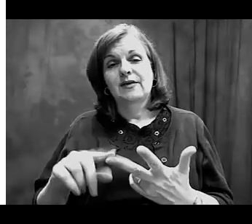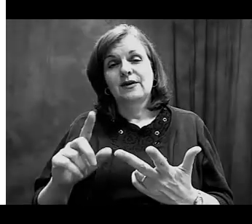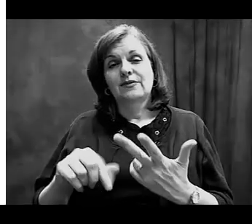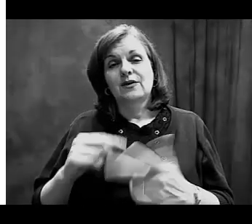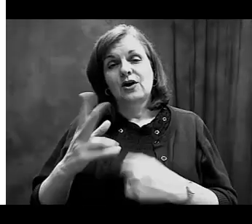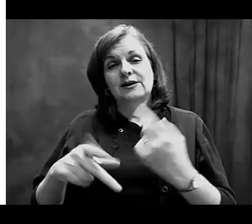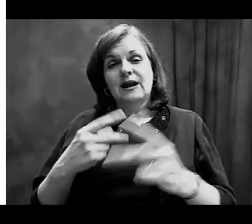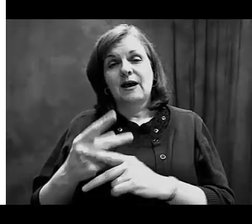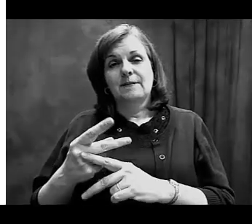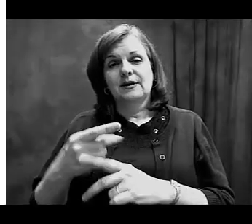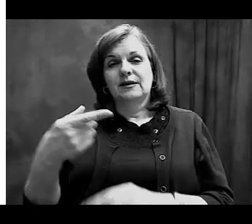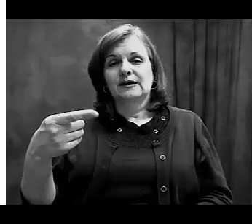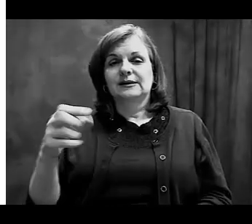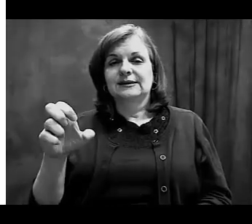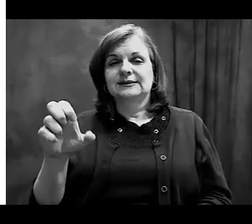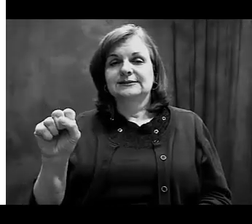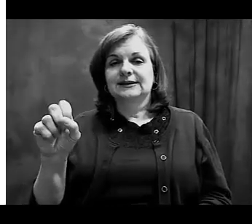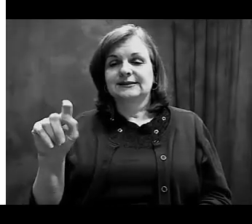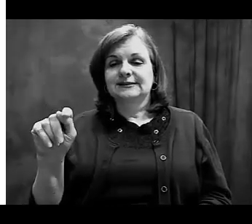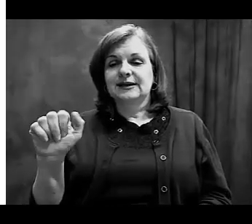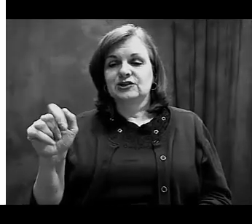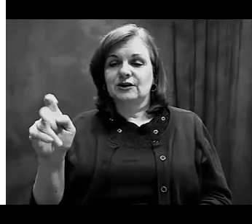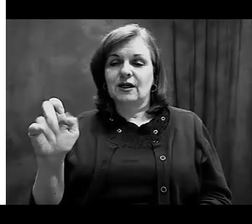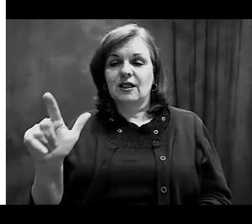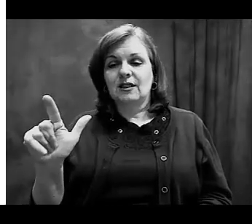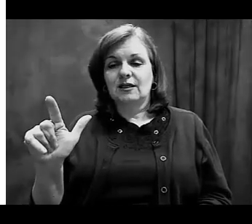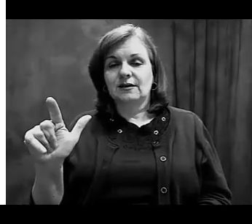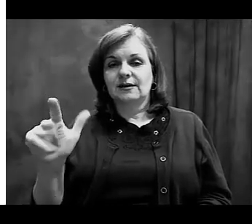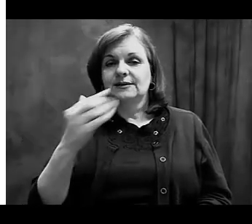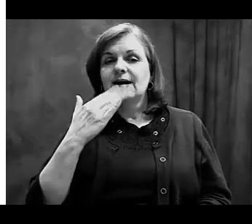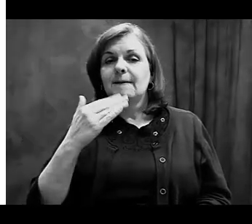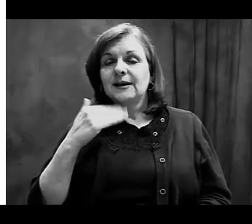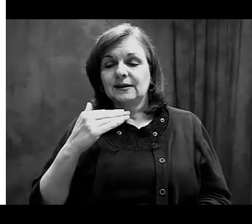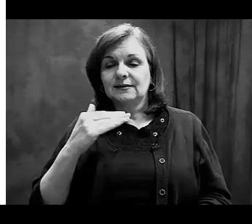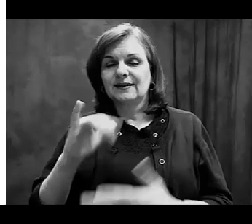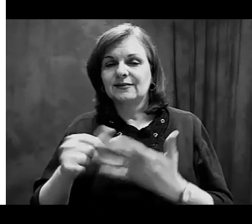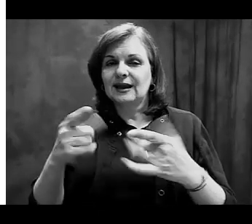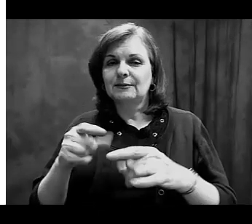gestational diabetes is the third type and we see this in pregnant women